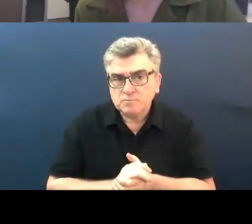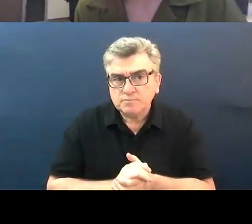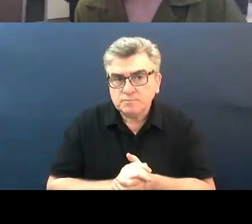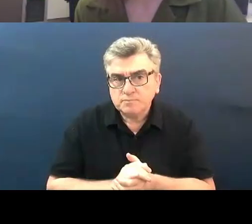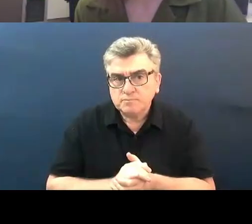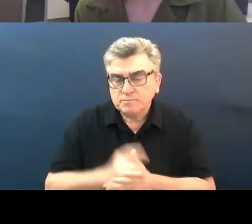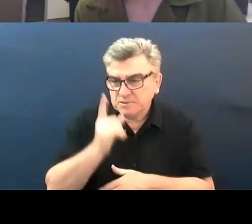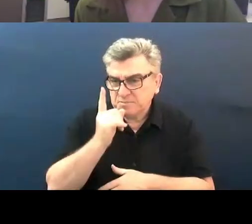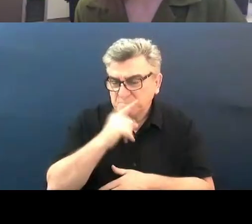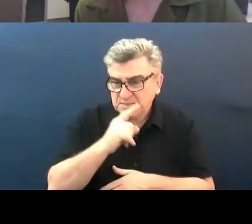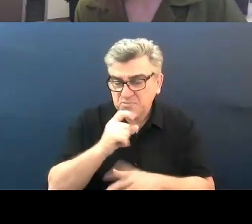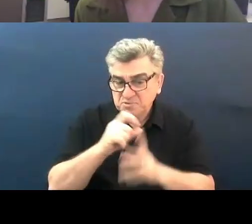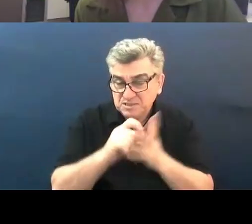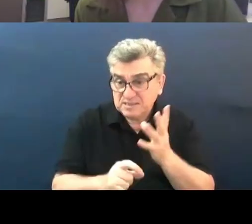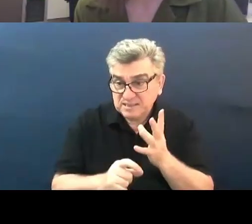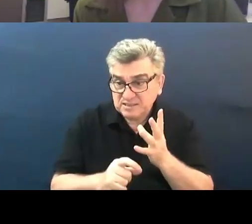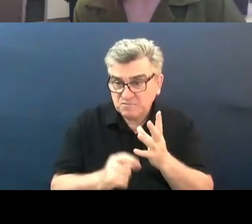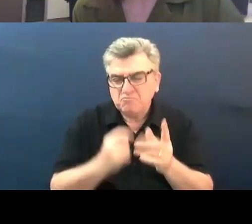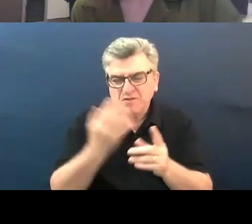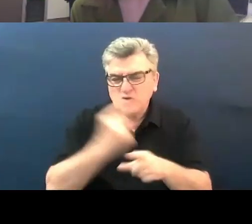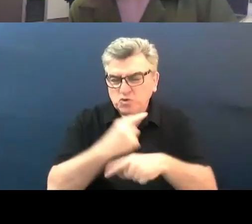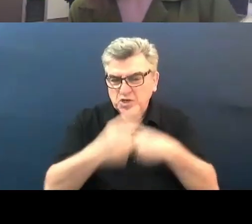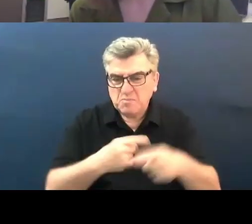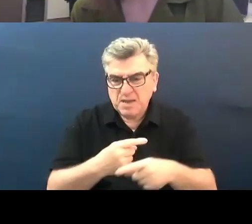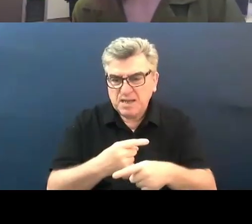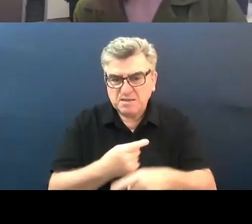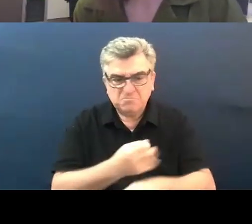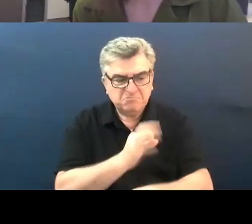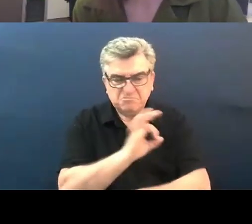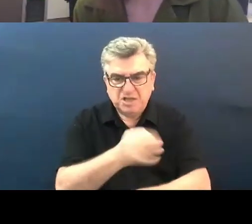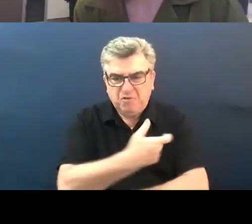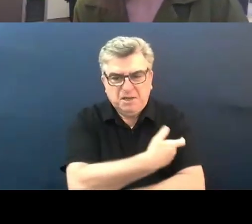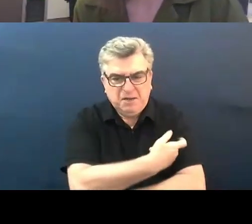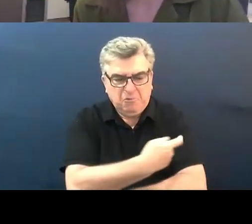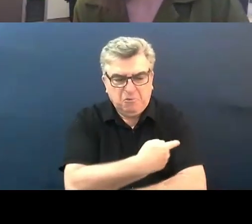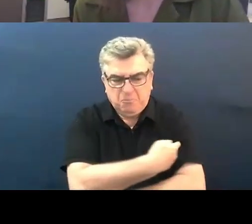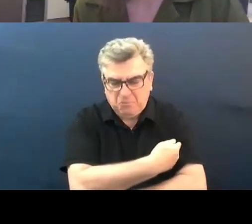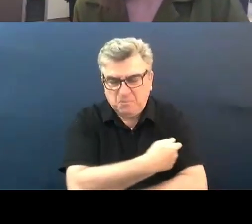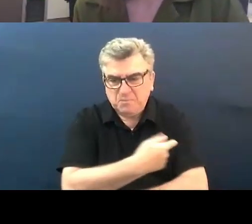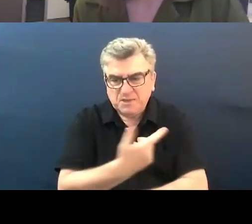new non-needle alternatives such as nasal spray vaccines to see how they're tolerated?